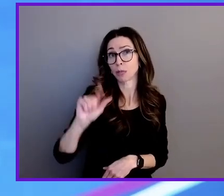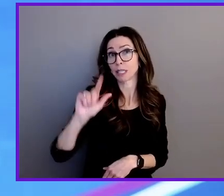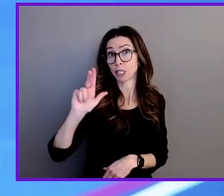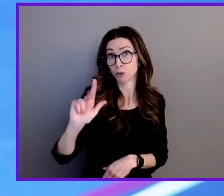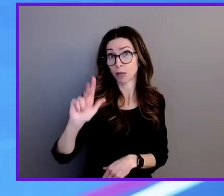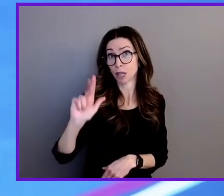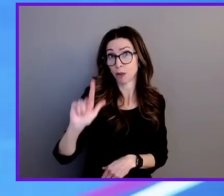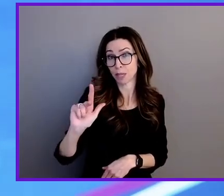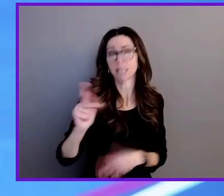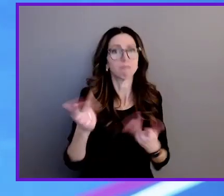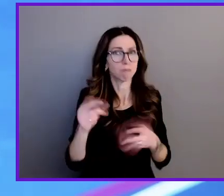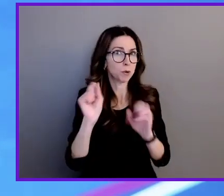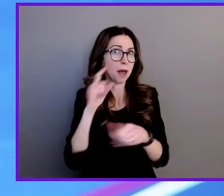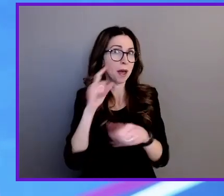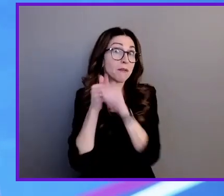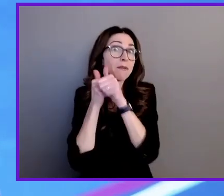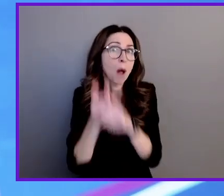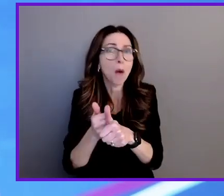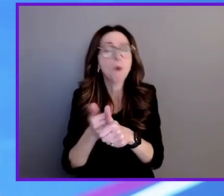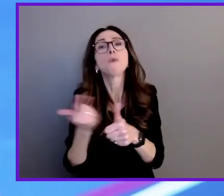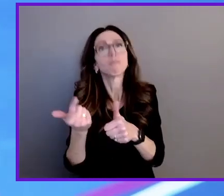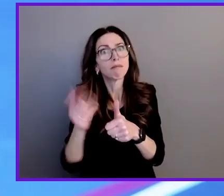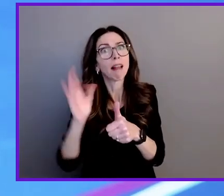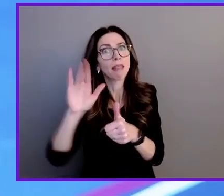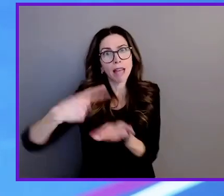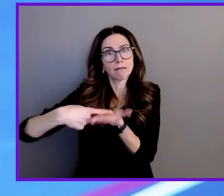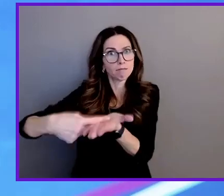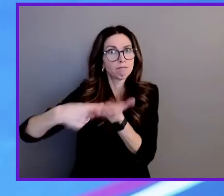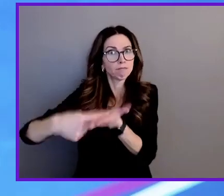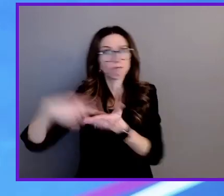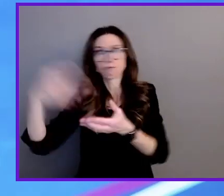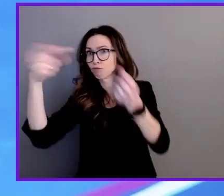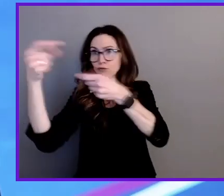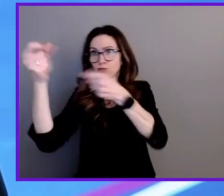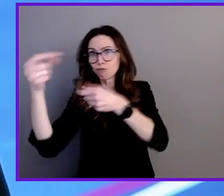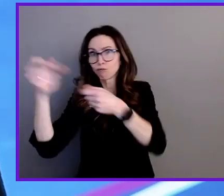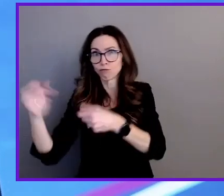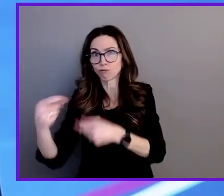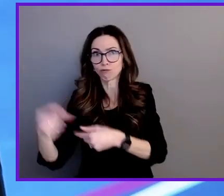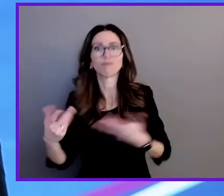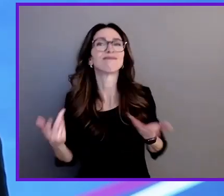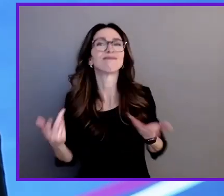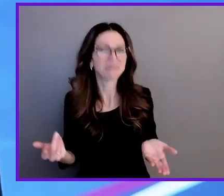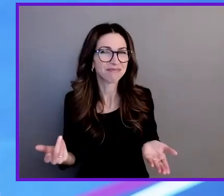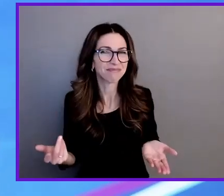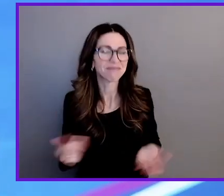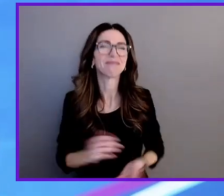I remind you that you can follow the discussion on social media with the keyword #CanadaCouncil23.